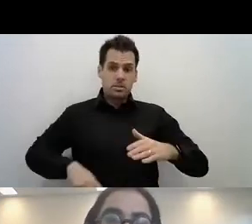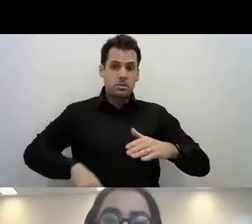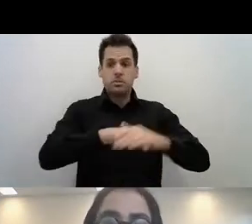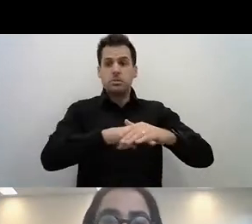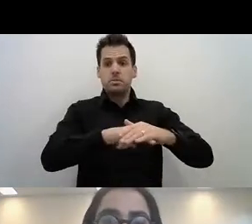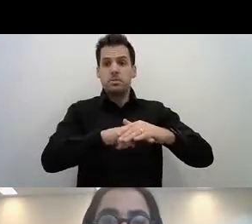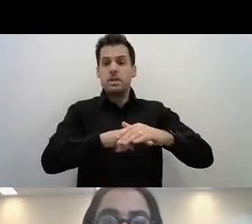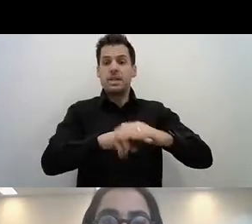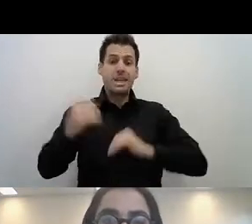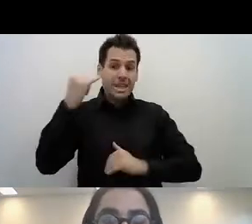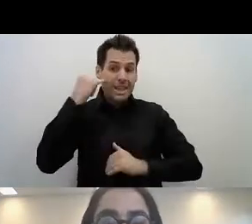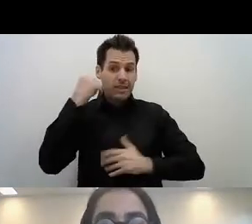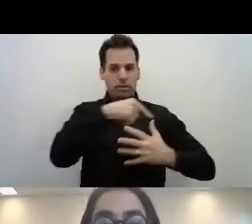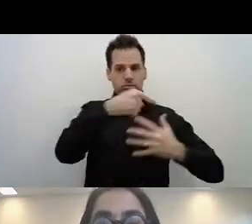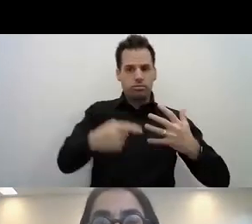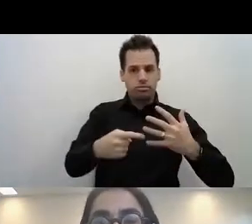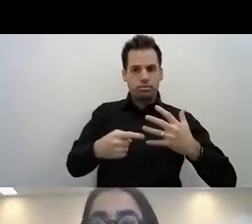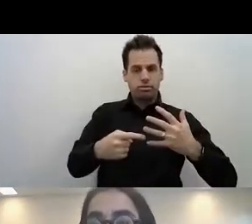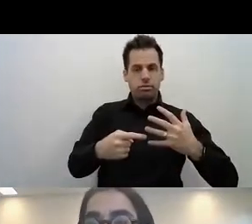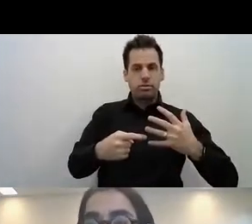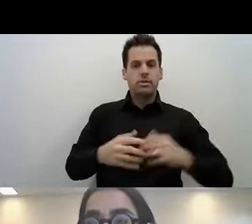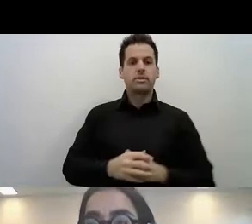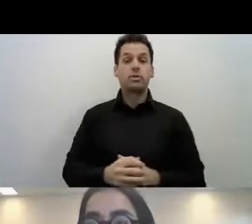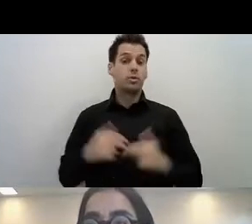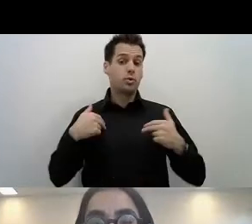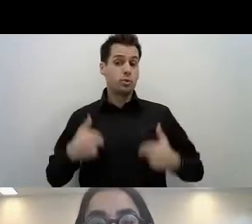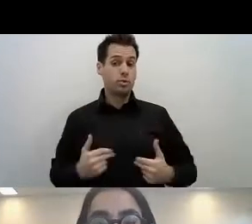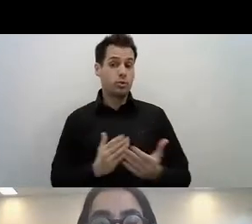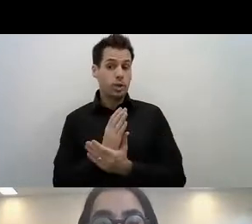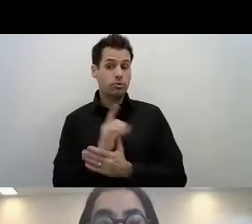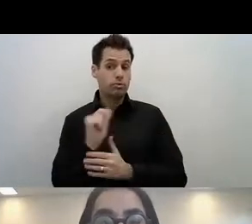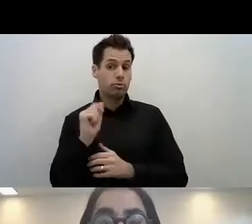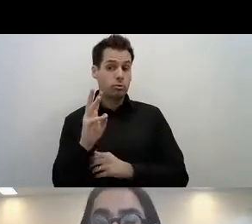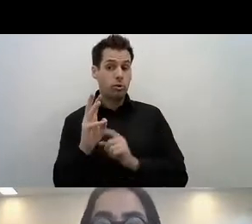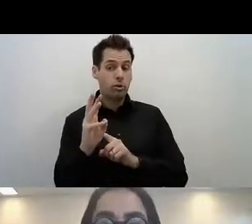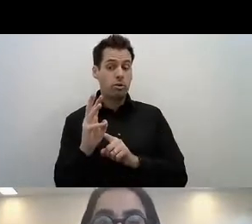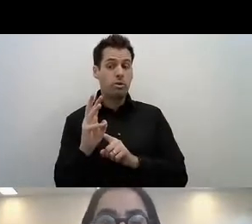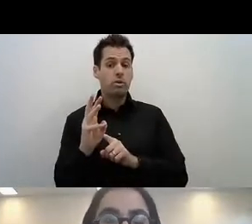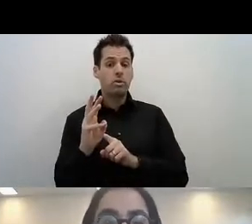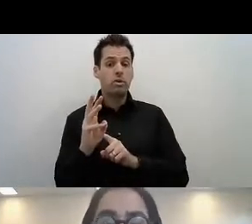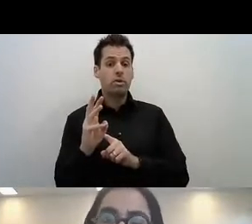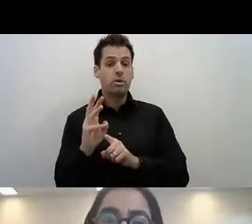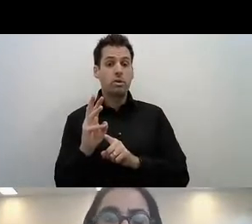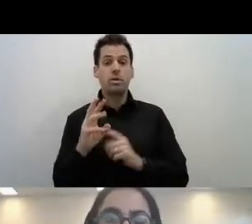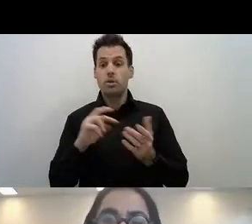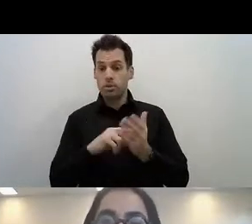protected characteristic now human rights law has evolved to to understand or define discrimination